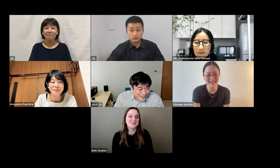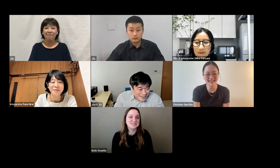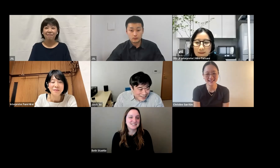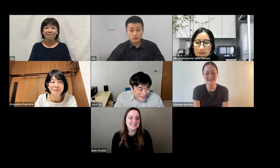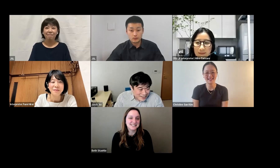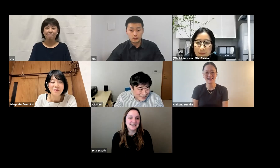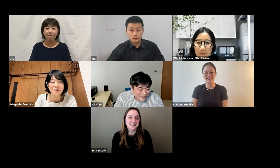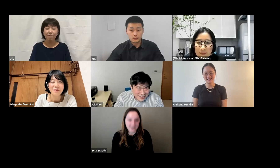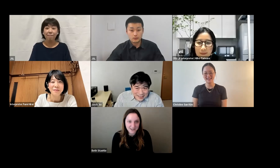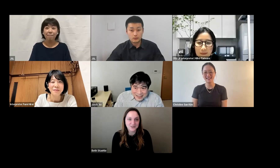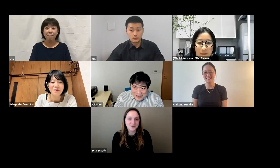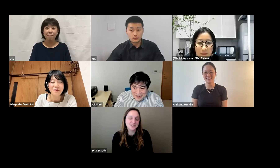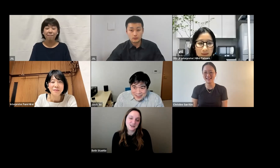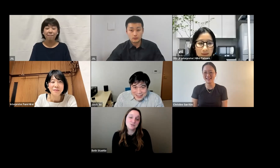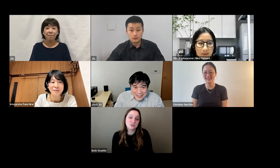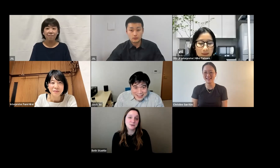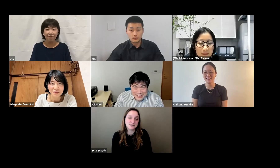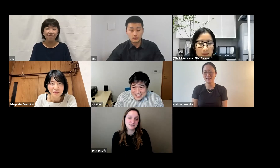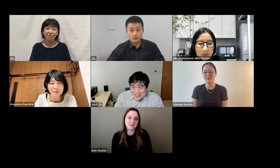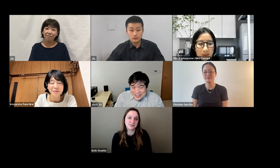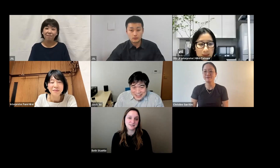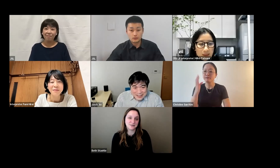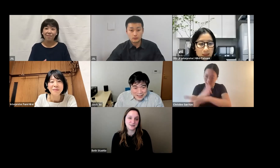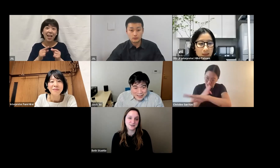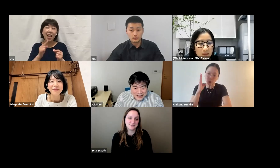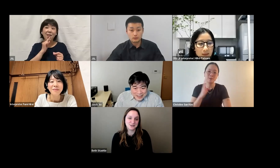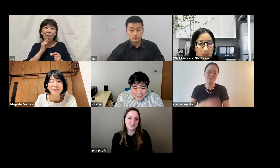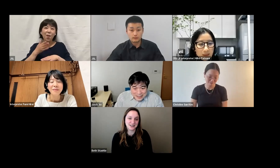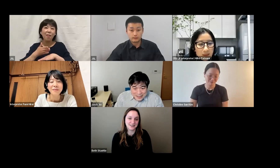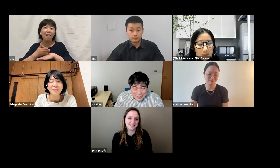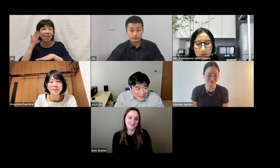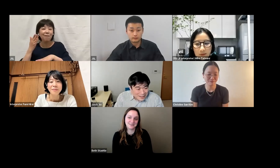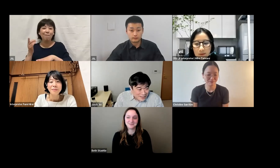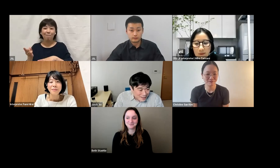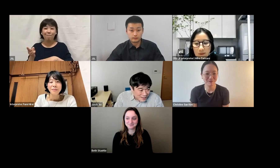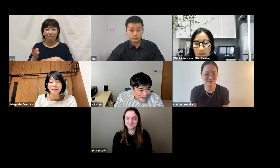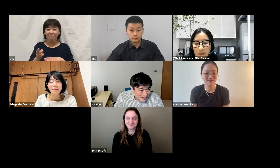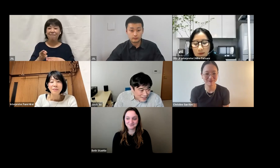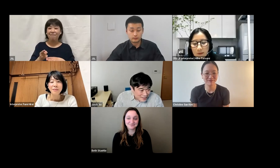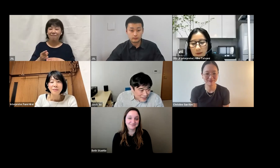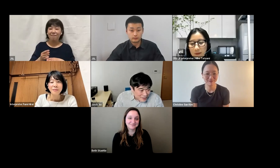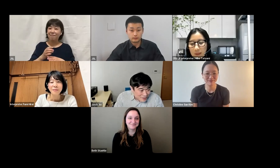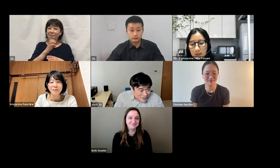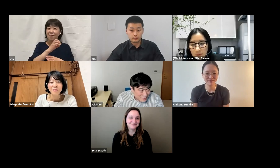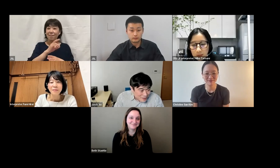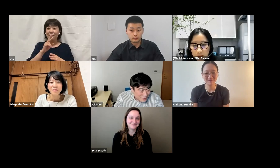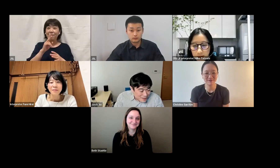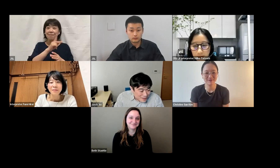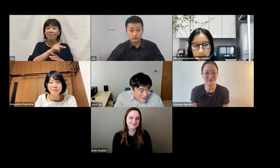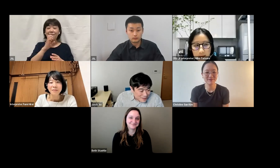Christine says arigato. Thank you so much for this. I really do appreciate it. Thank you.